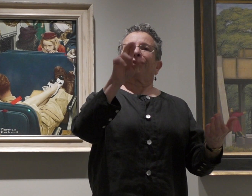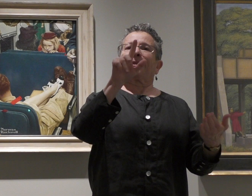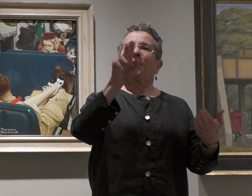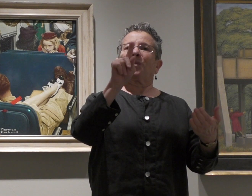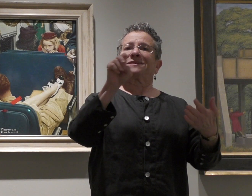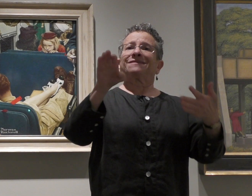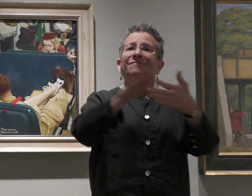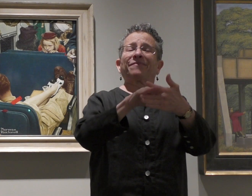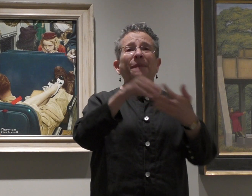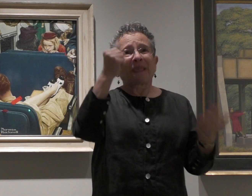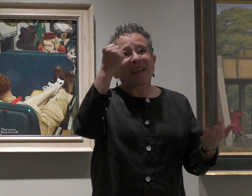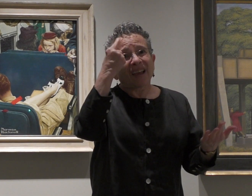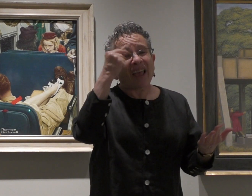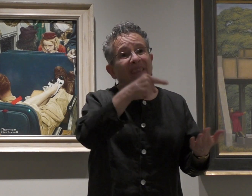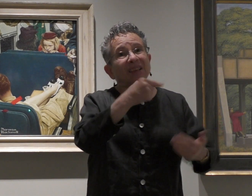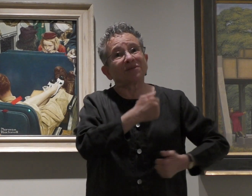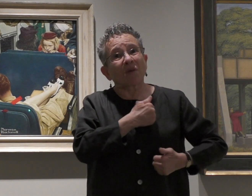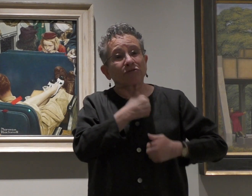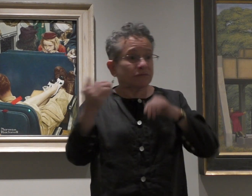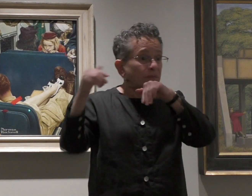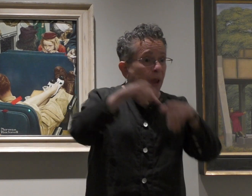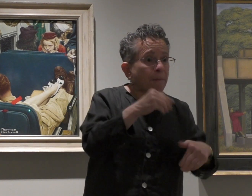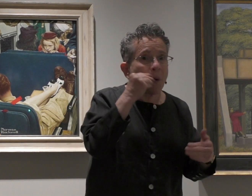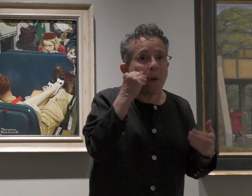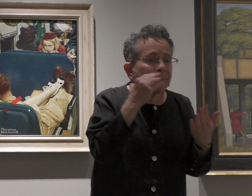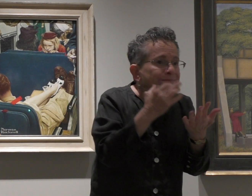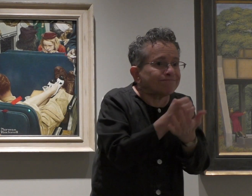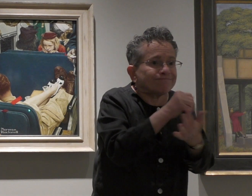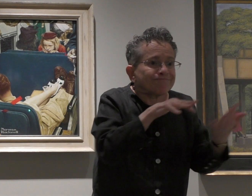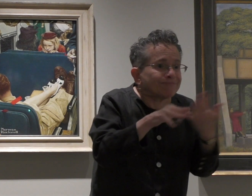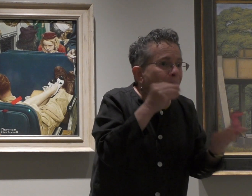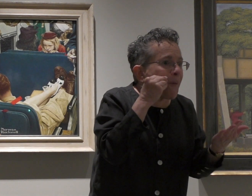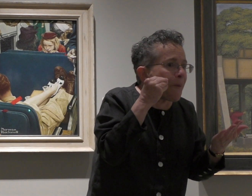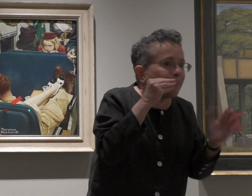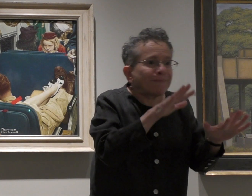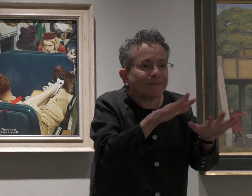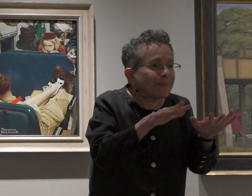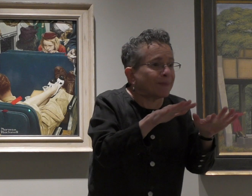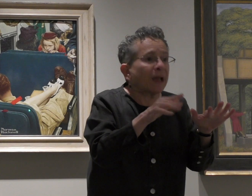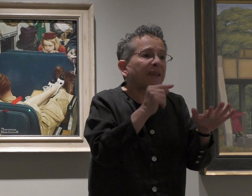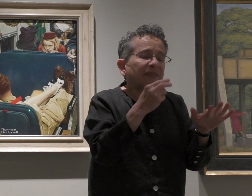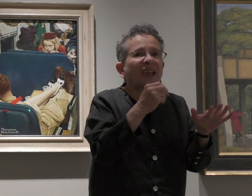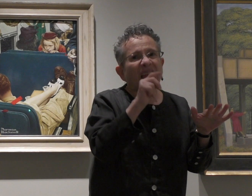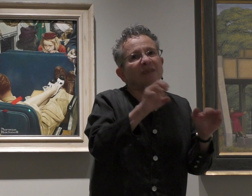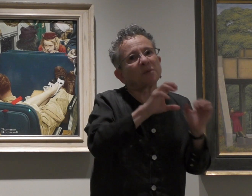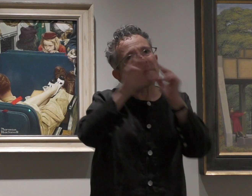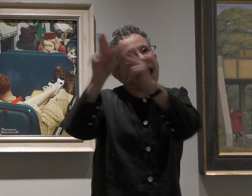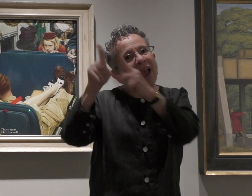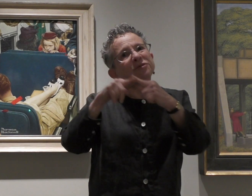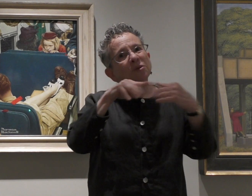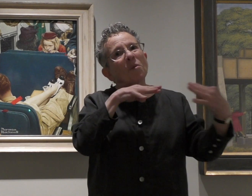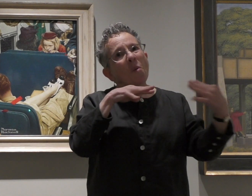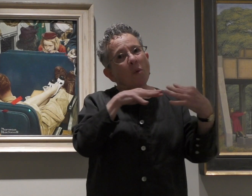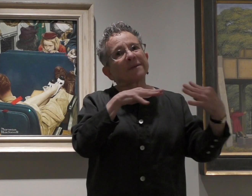This interlude allows soldiers to come home for a visit but they will need to return to the battlefields.